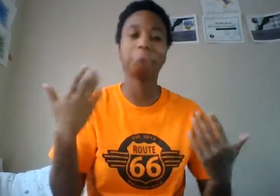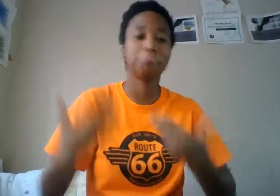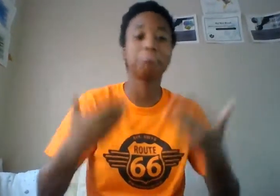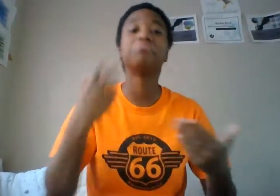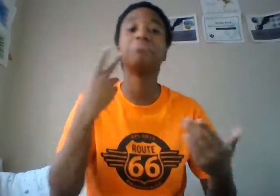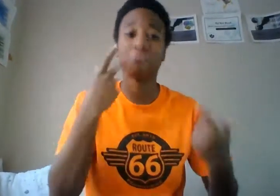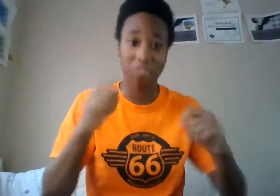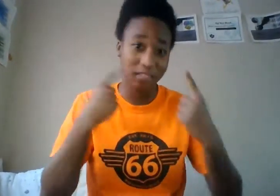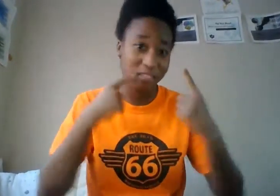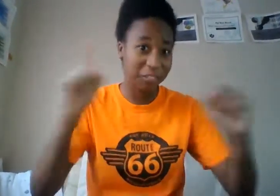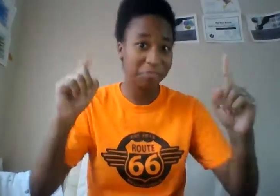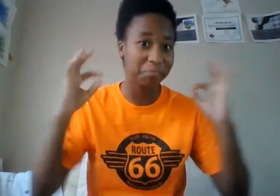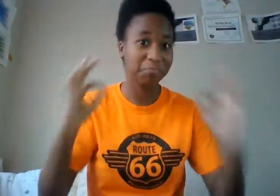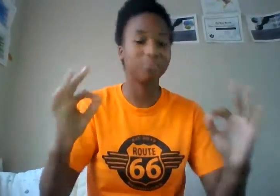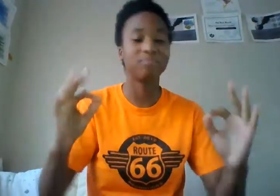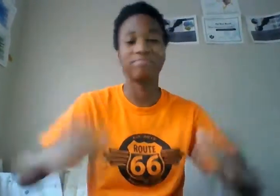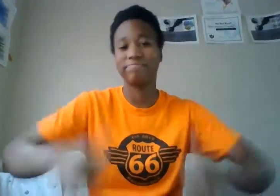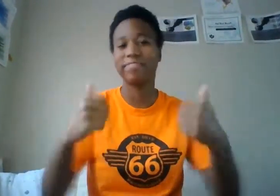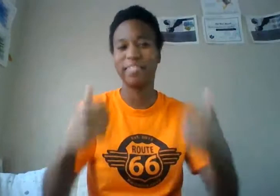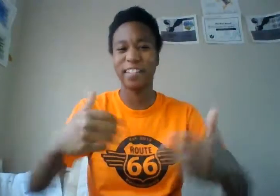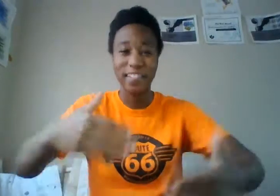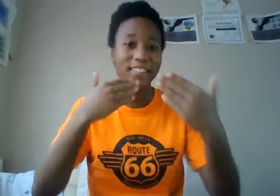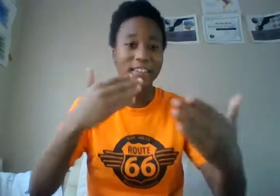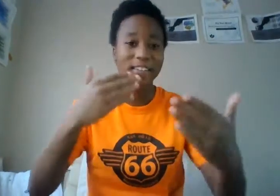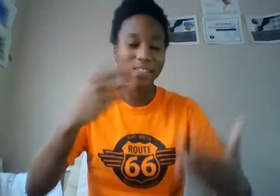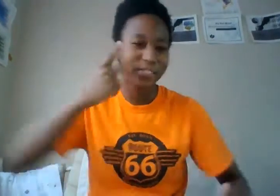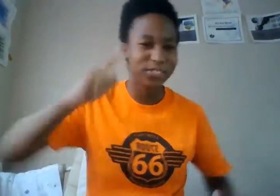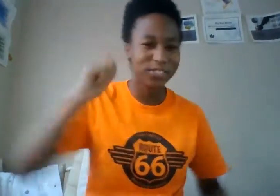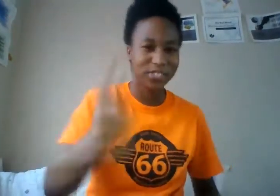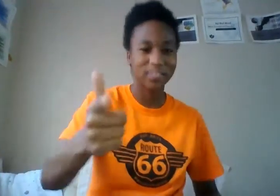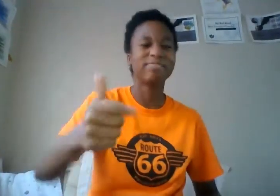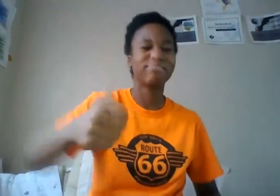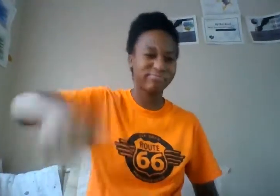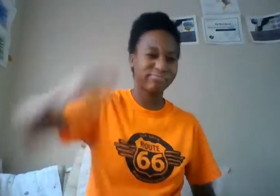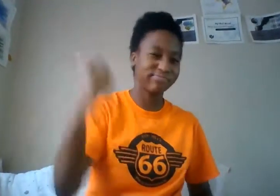the process working on if get successful *thump up* thank you! see you later!